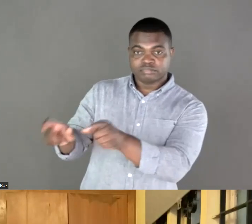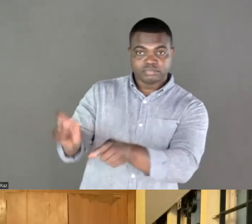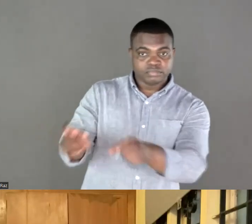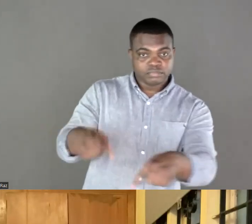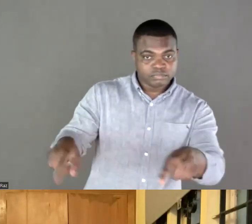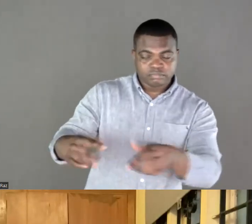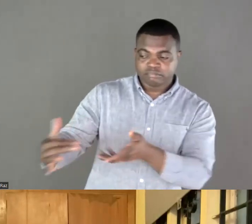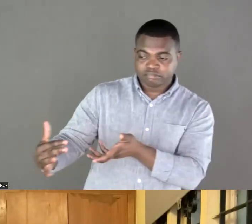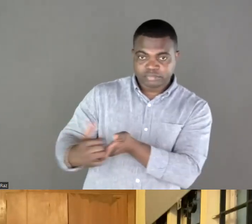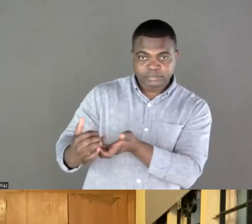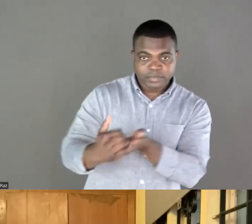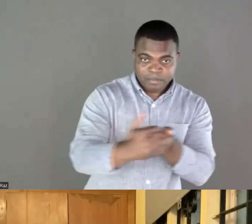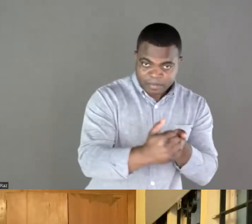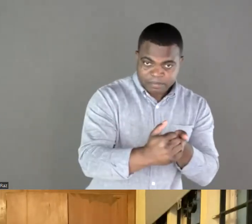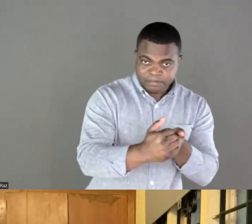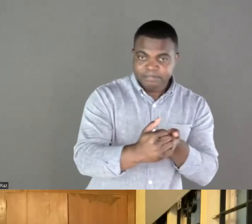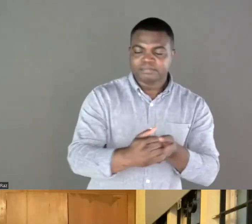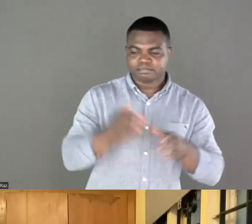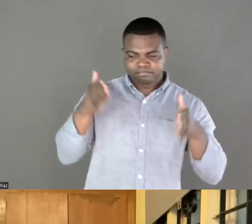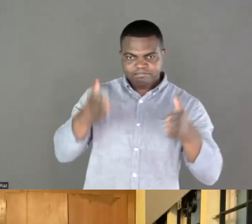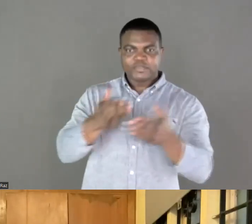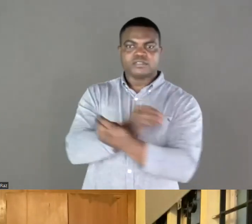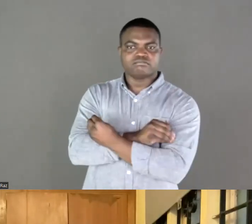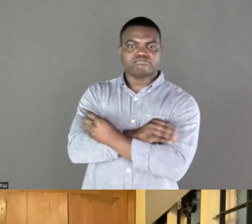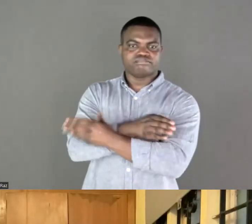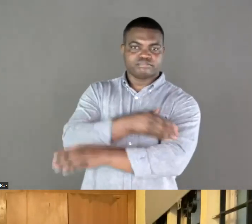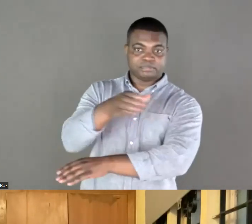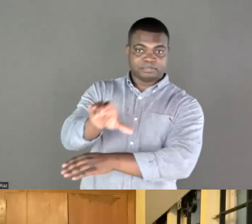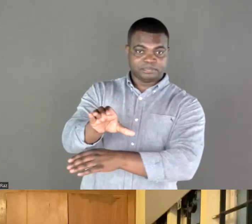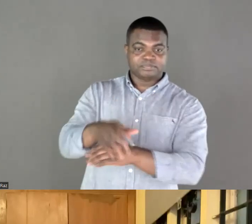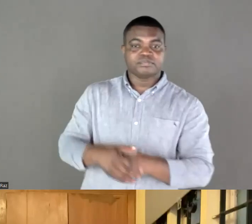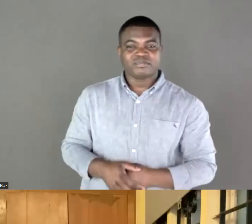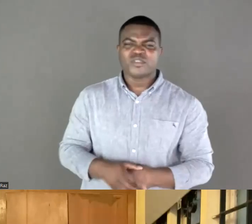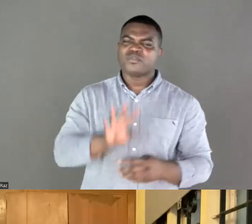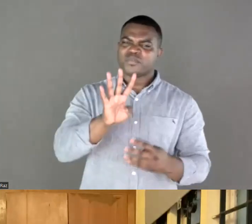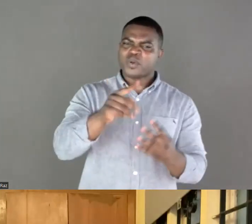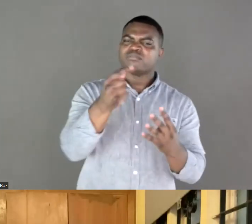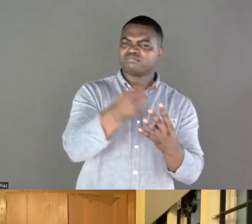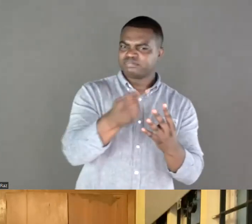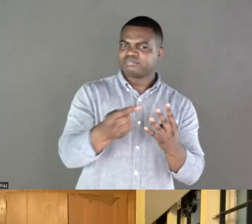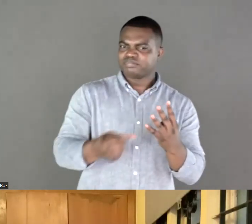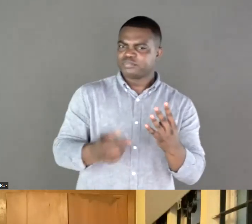replicable and which could be, you know, the methodology and materials could be developed,